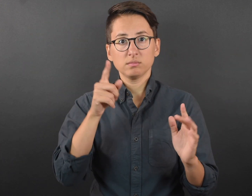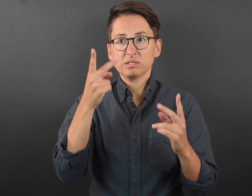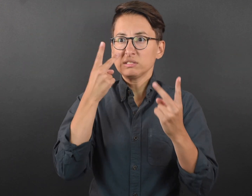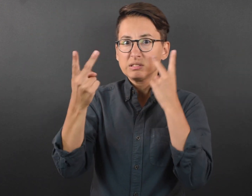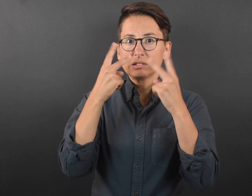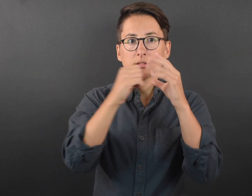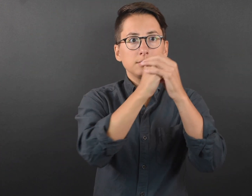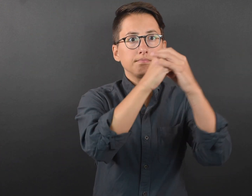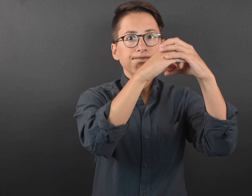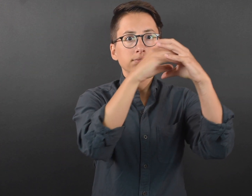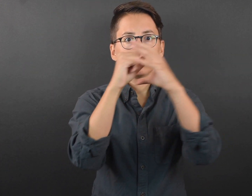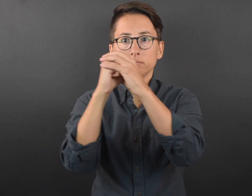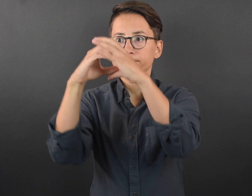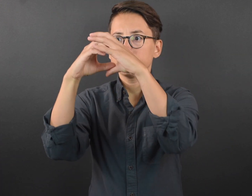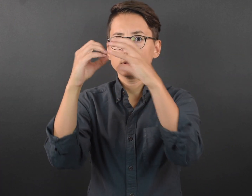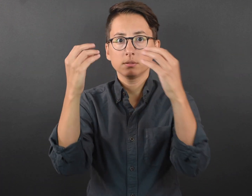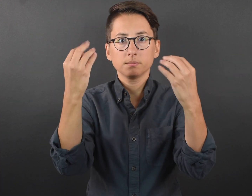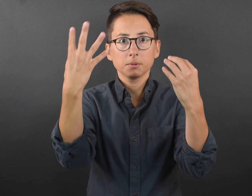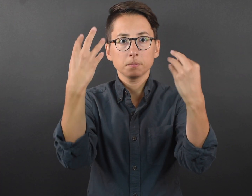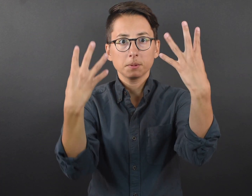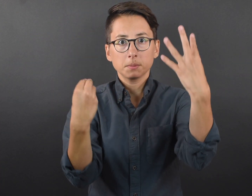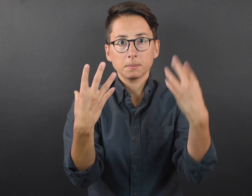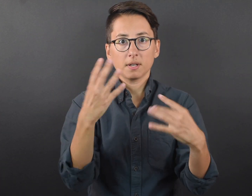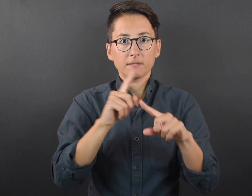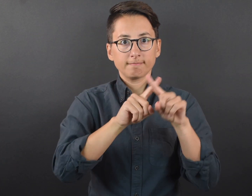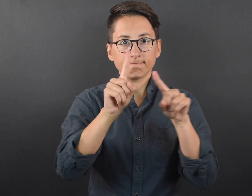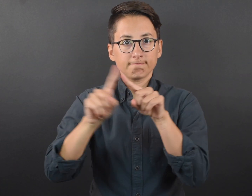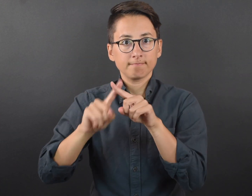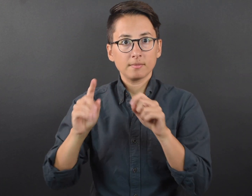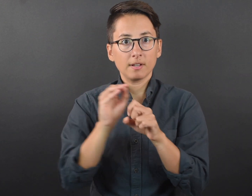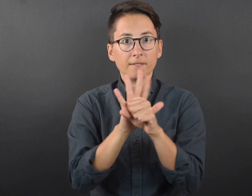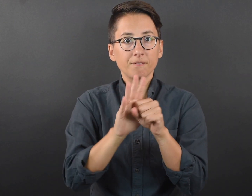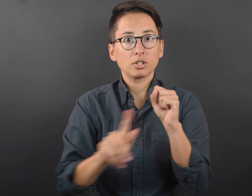different parts of the state. This will continue to happen if people have not received their